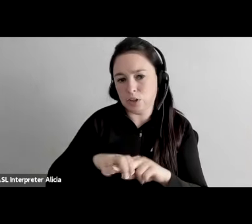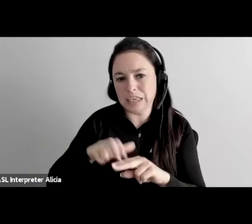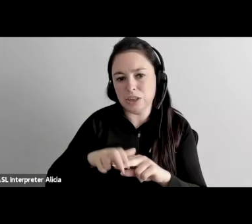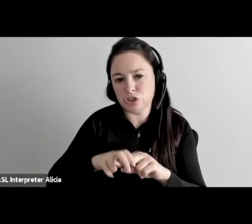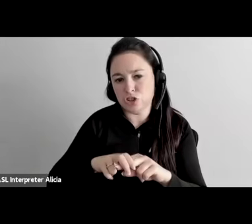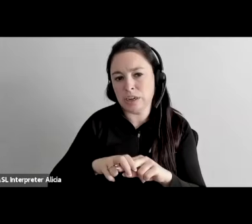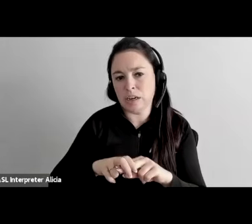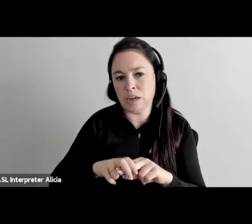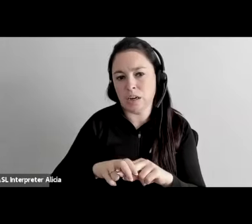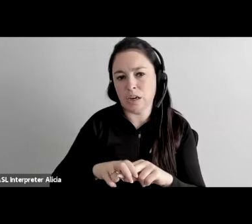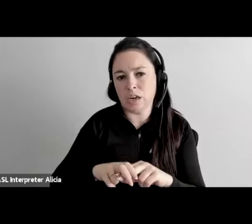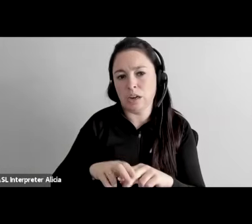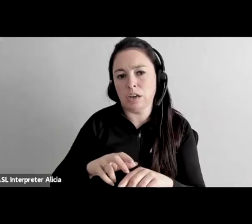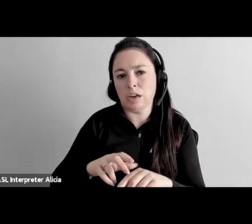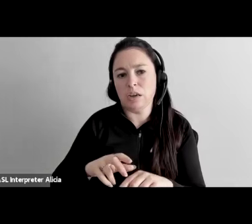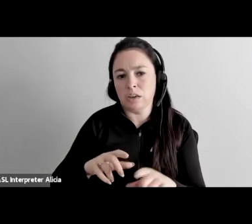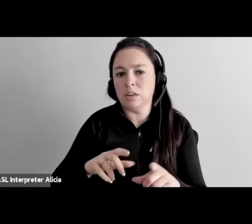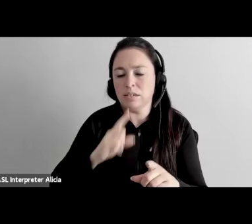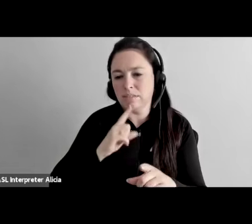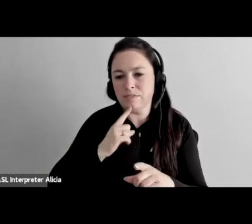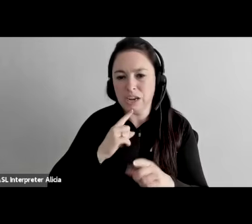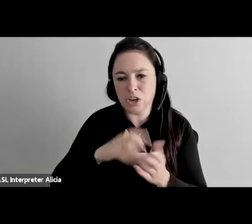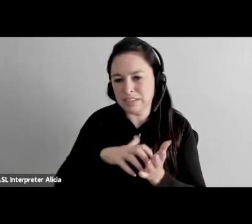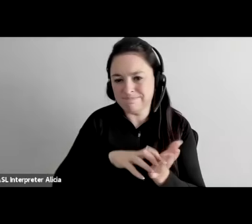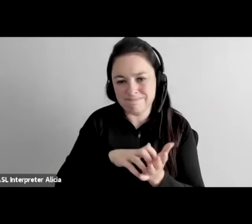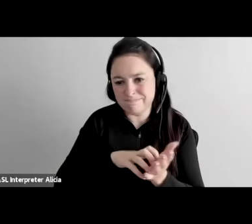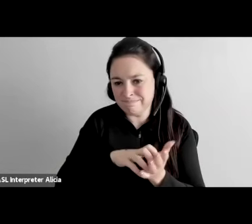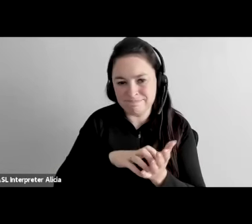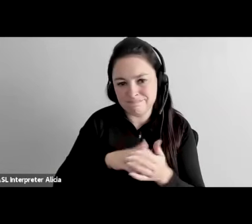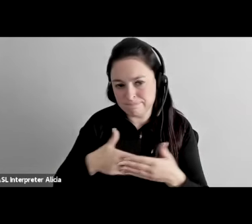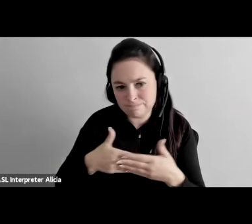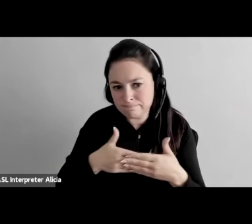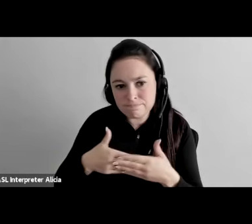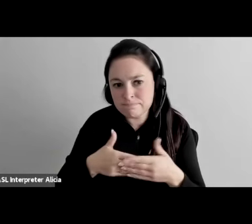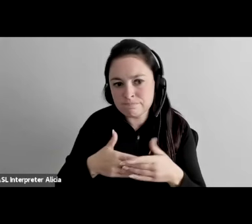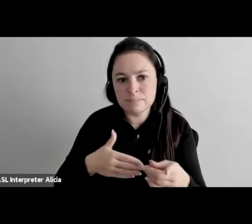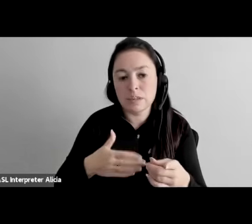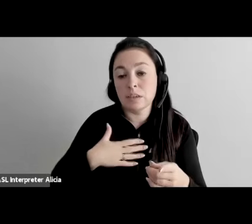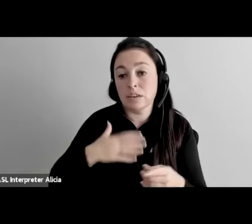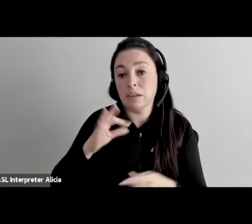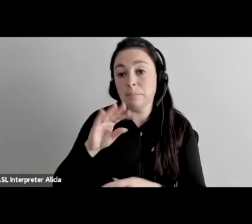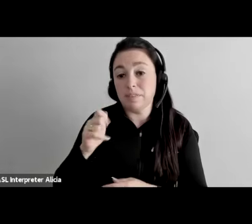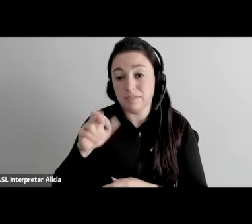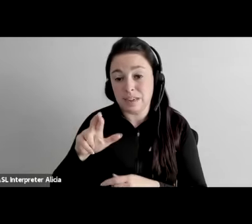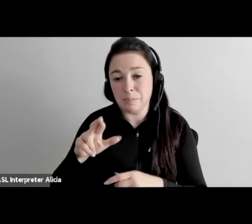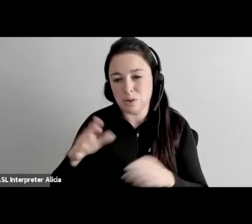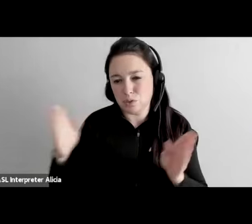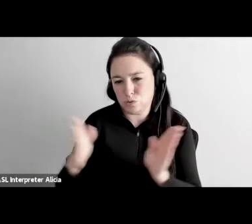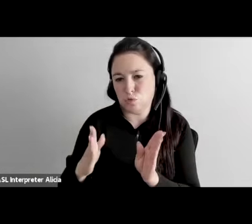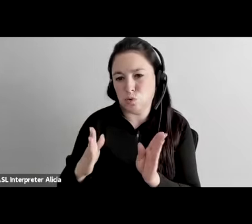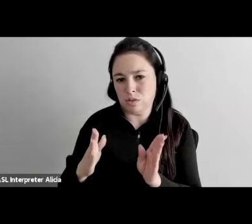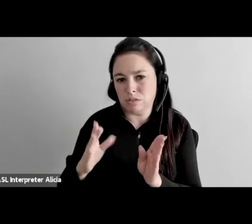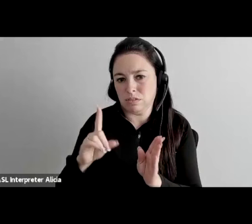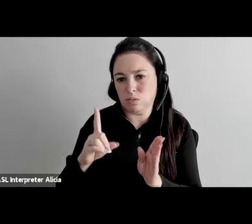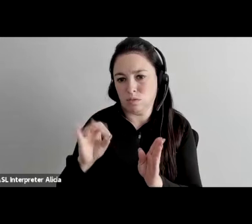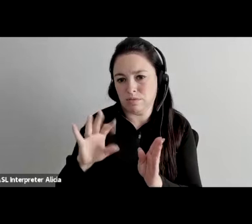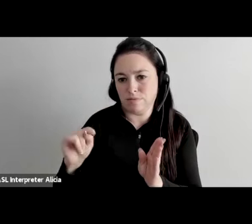wobbly medically fragile newborn perched on my lap. My femur is only about a foot long, and with my healing